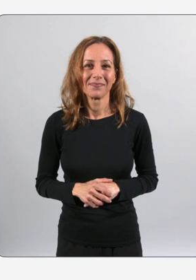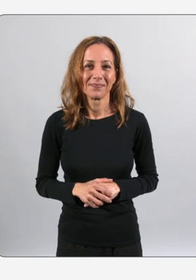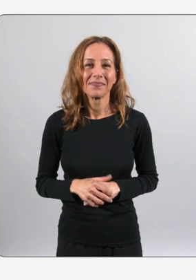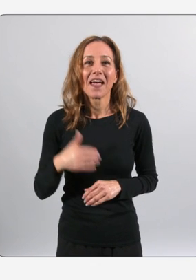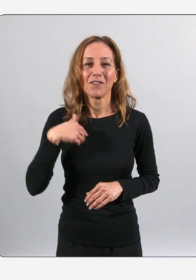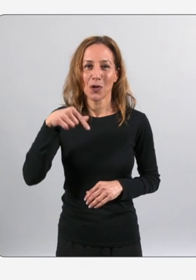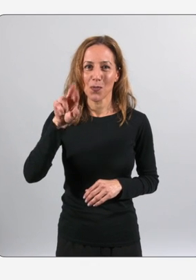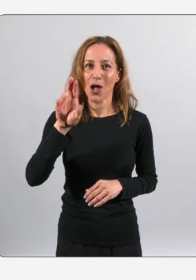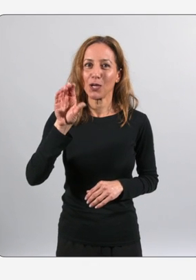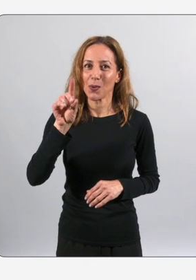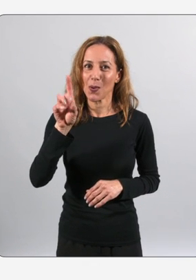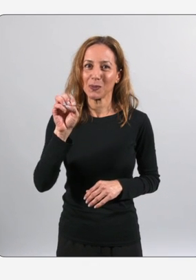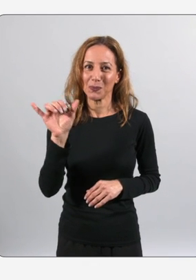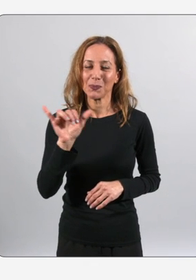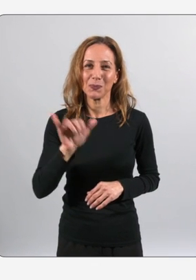Okay. So I know I threw a lot at you.